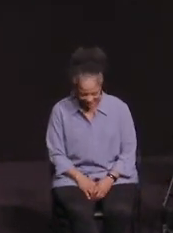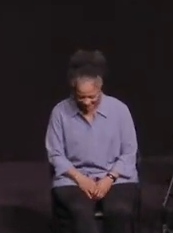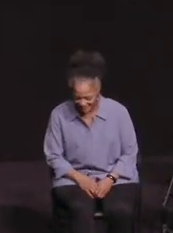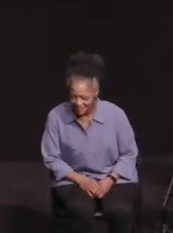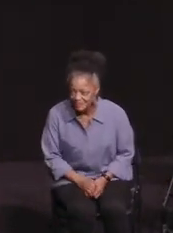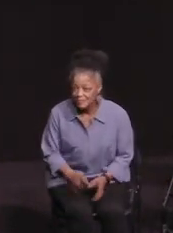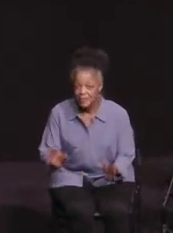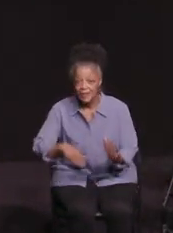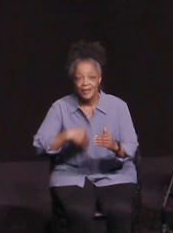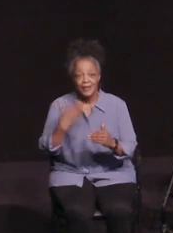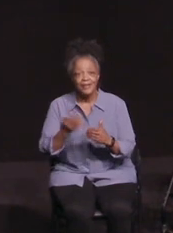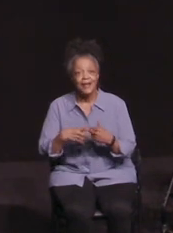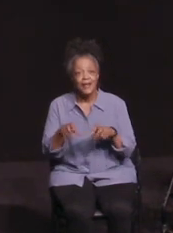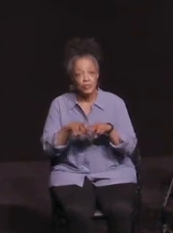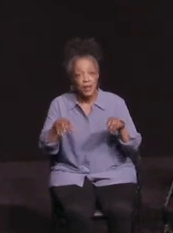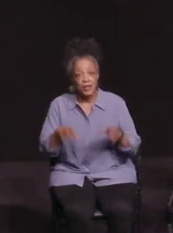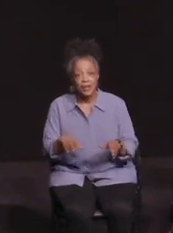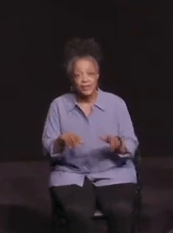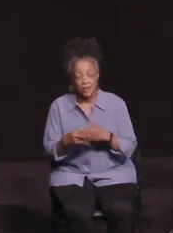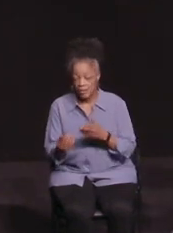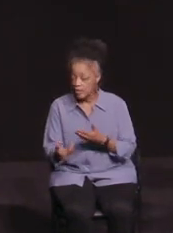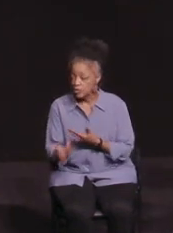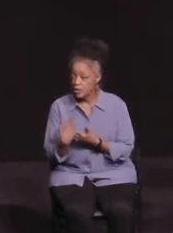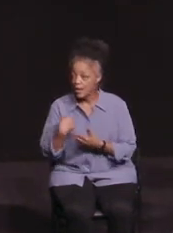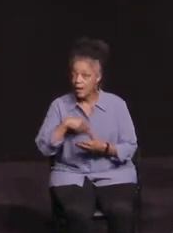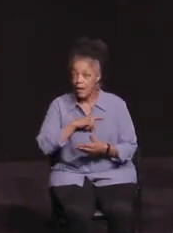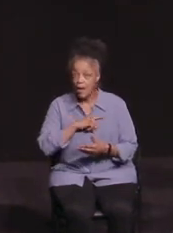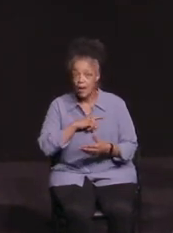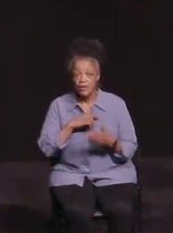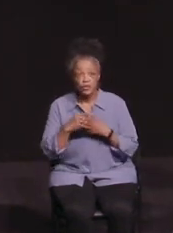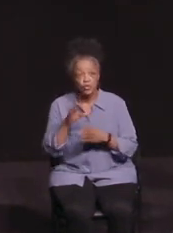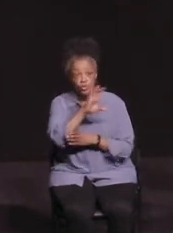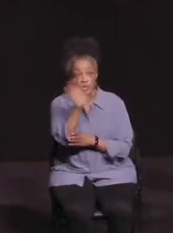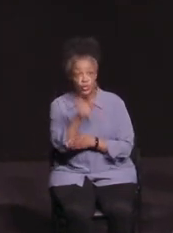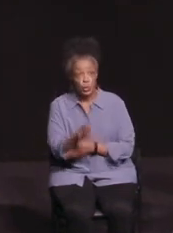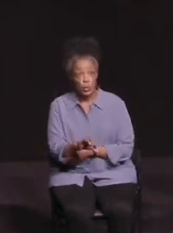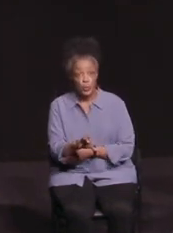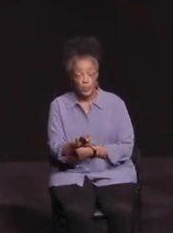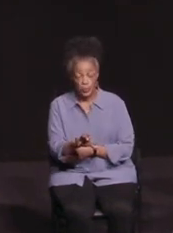Our next panelists are joining us via Zoom: